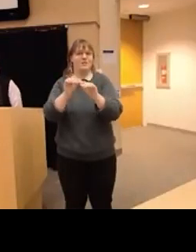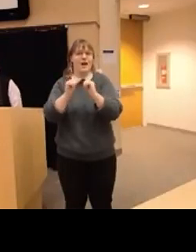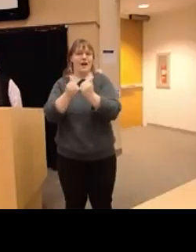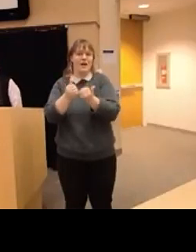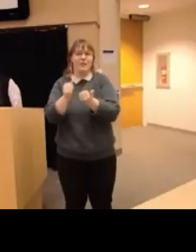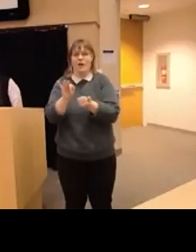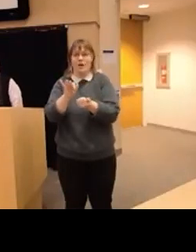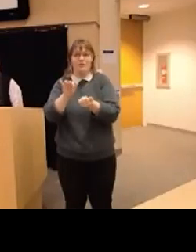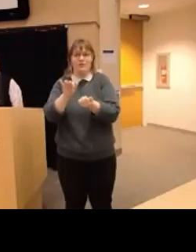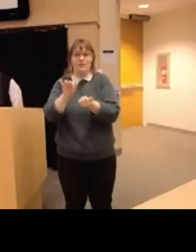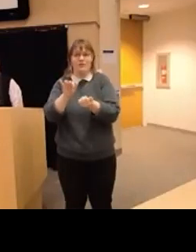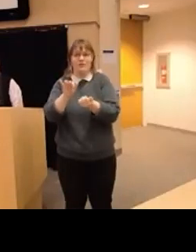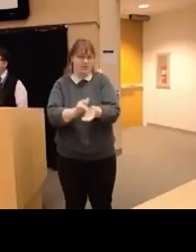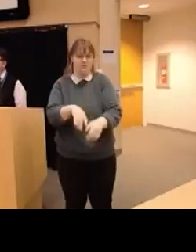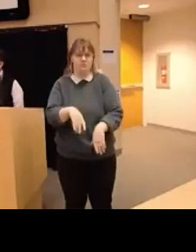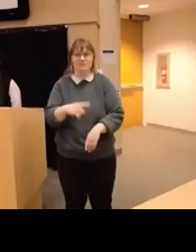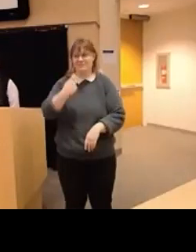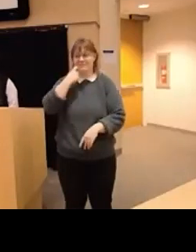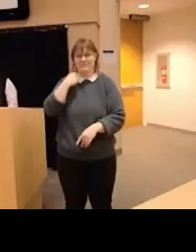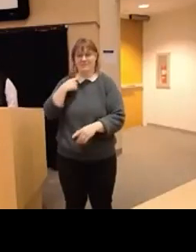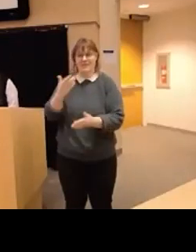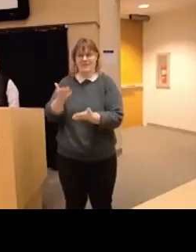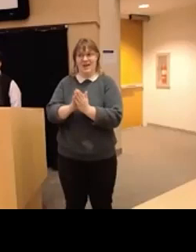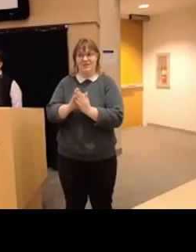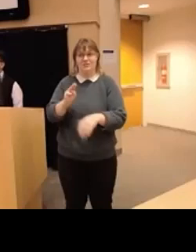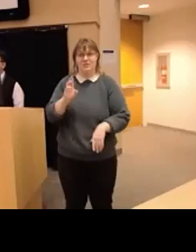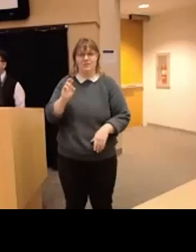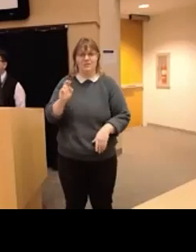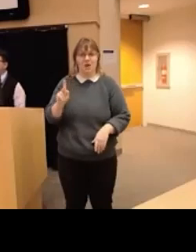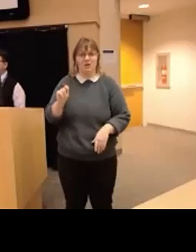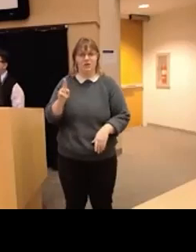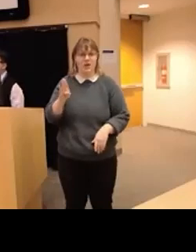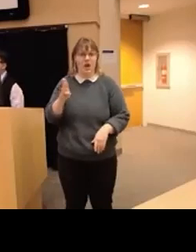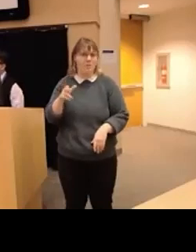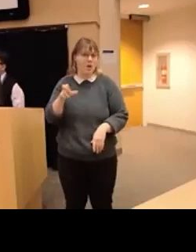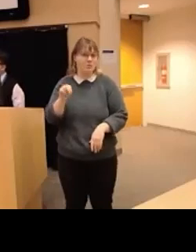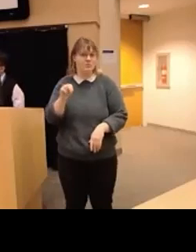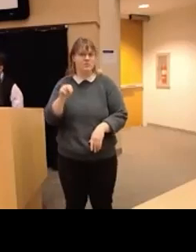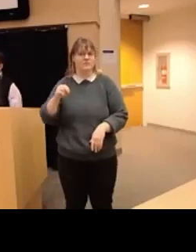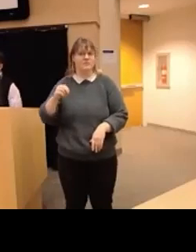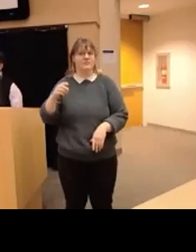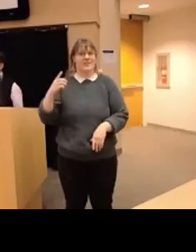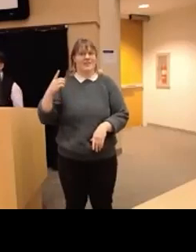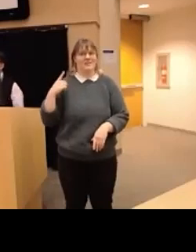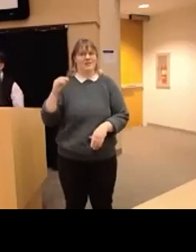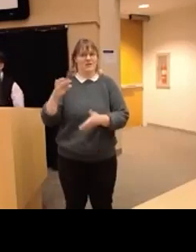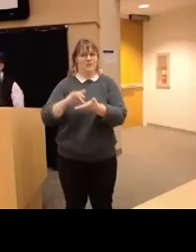know recently I was asked by uh Mark tman Dino medical school and actually today his last day